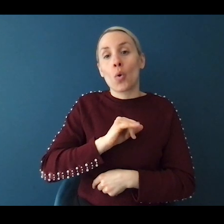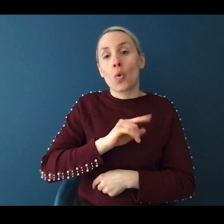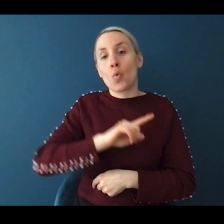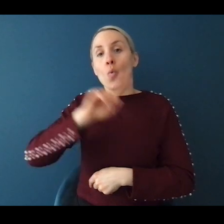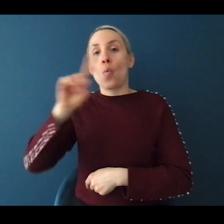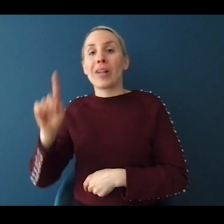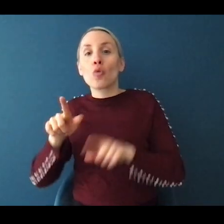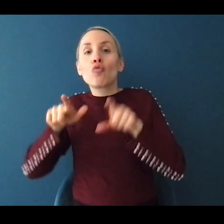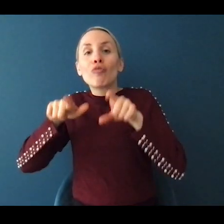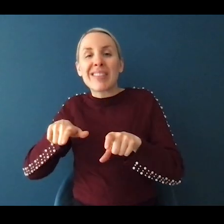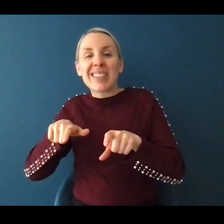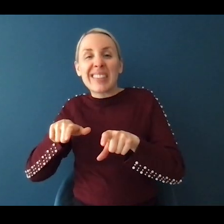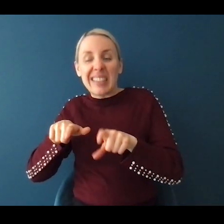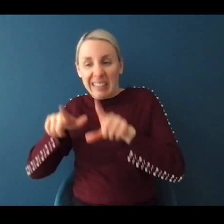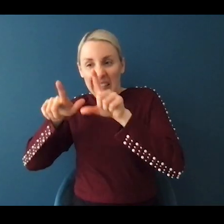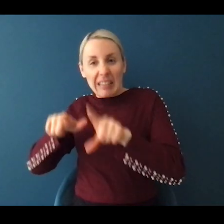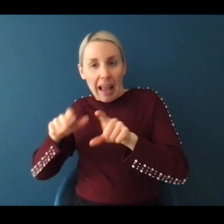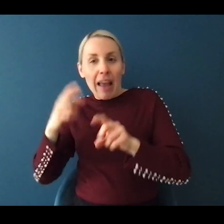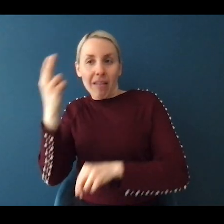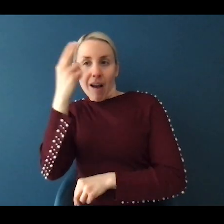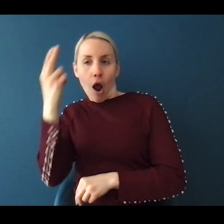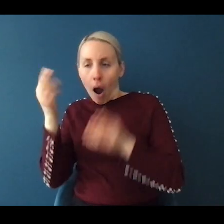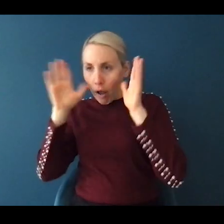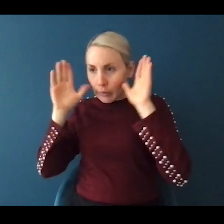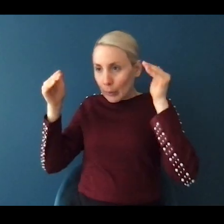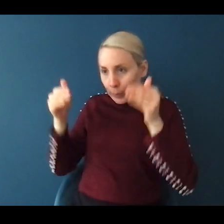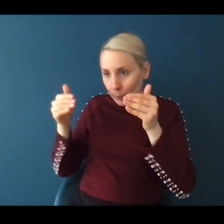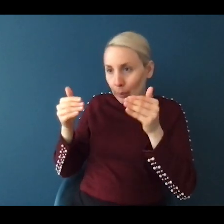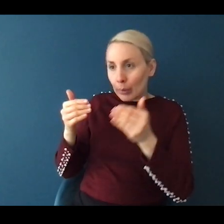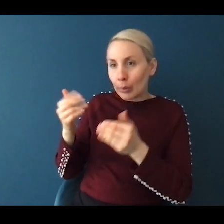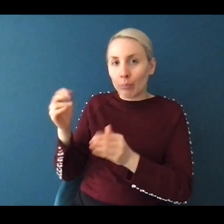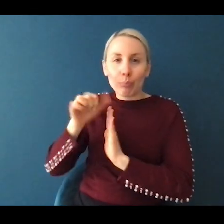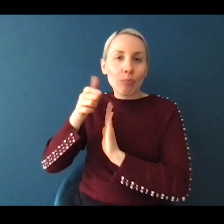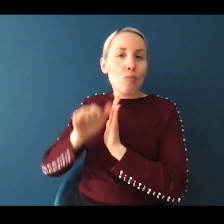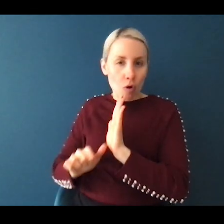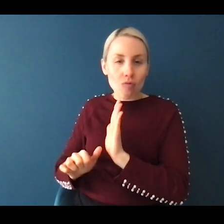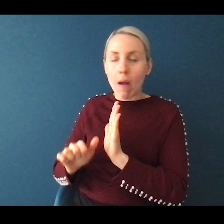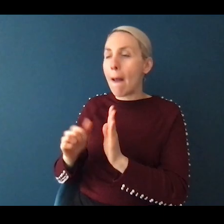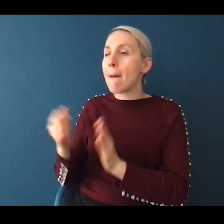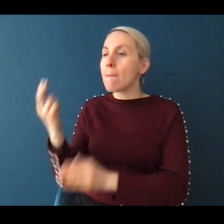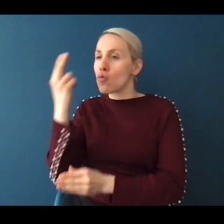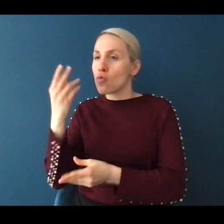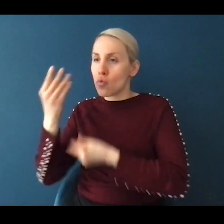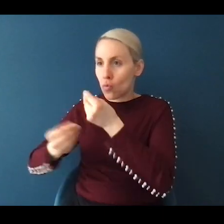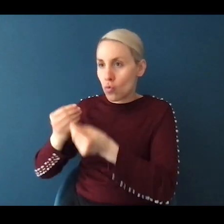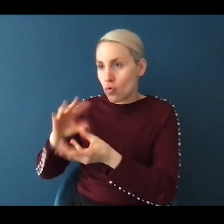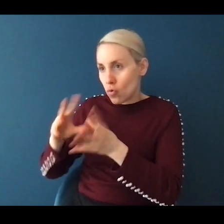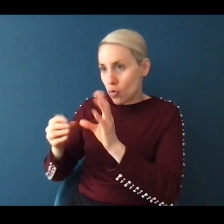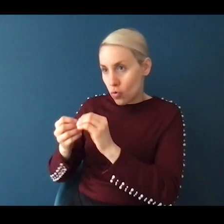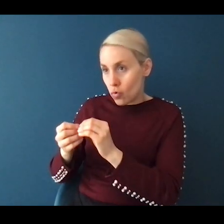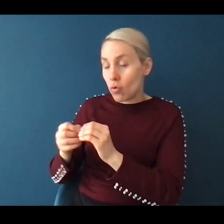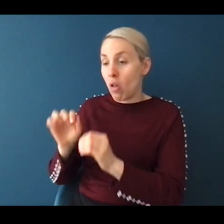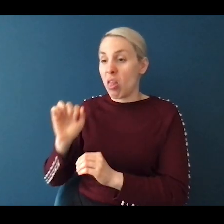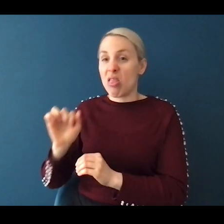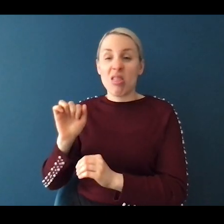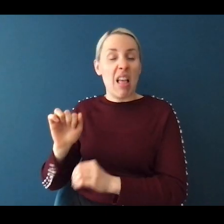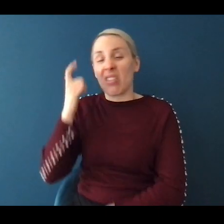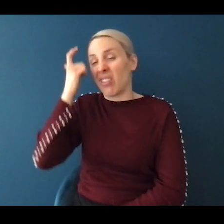and at the time I was not yet thinking about the production of the exhibition and when